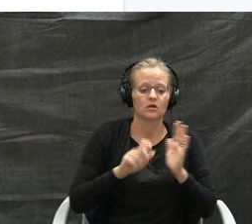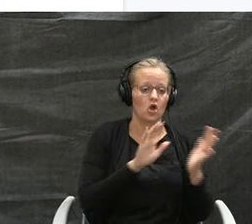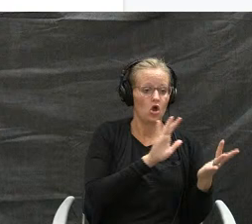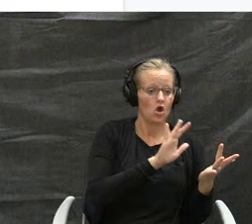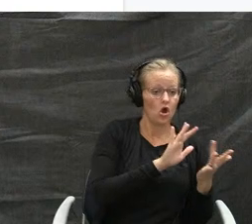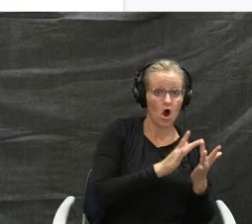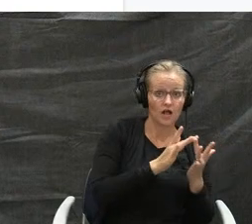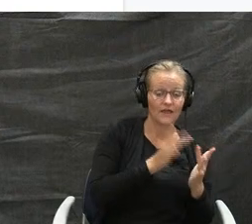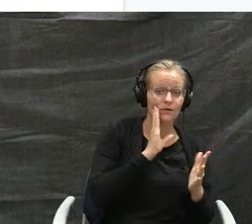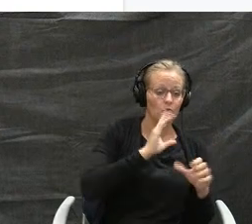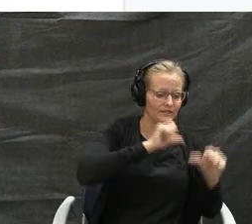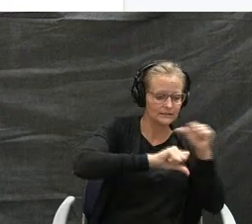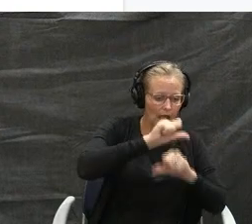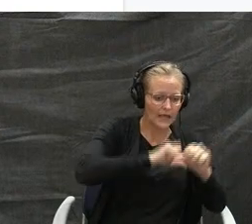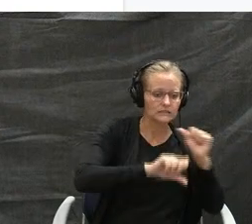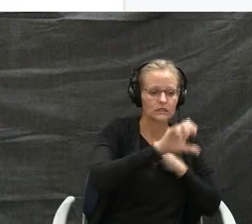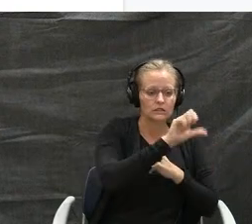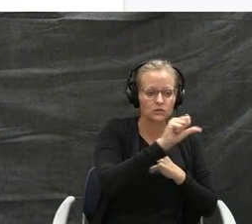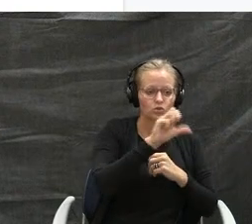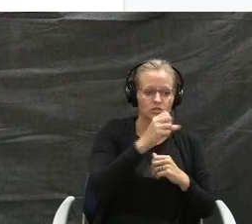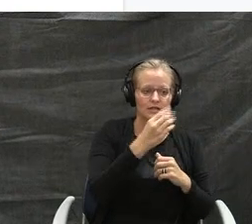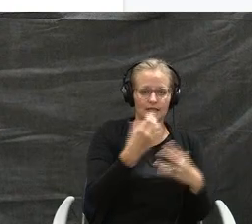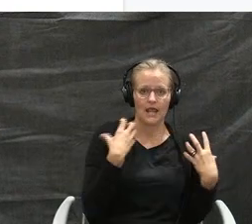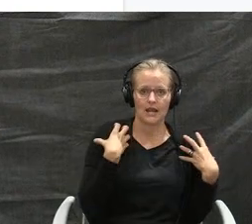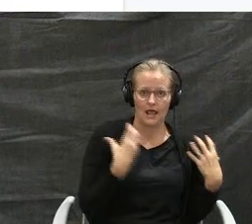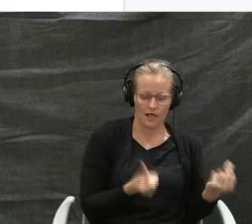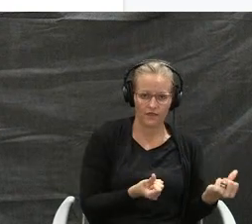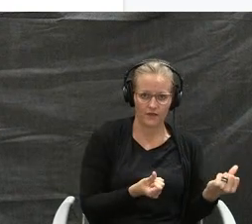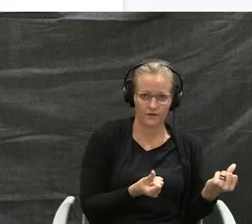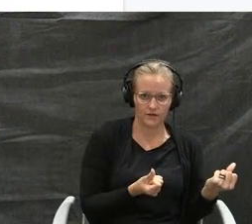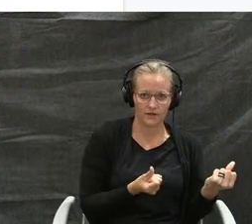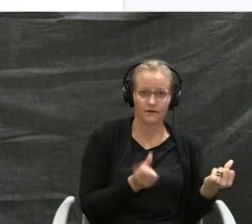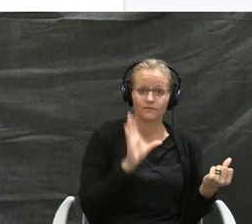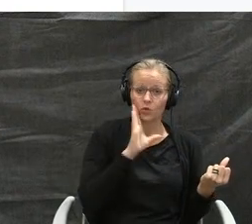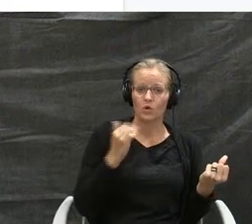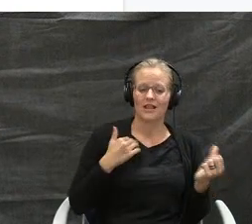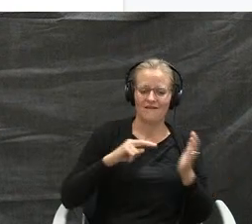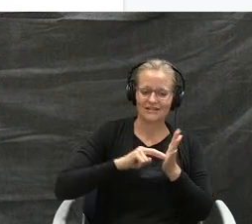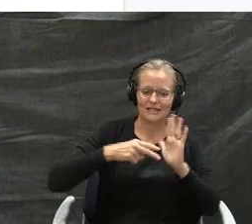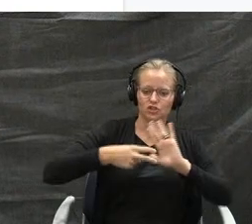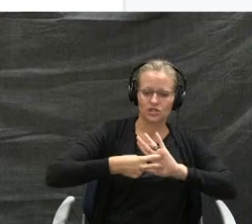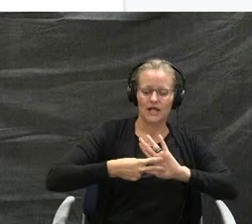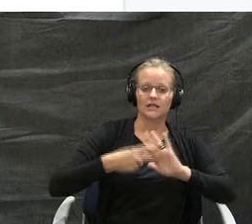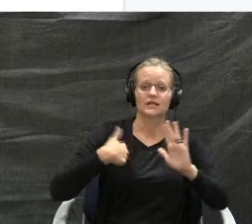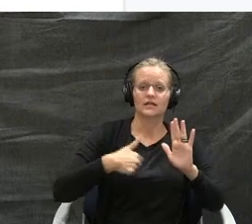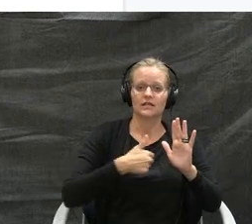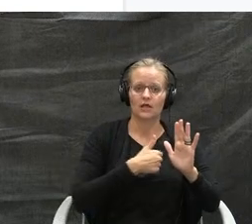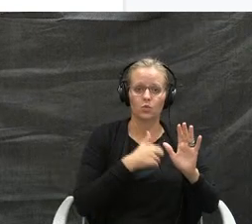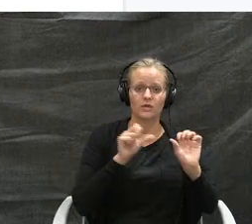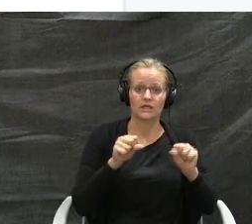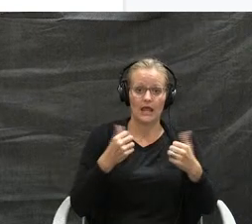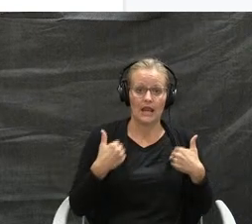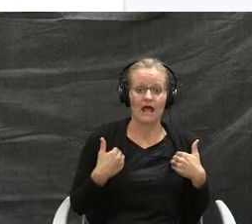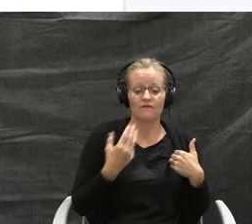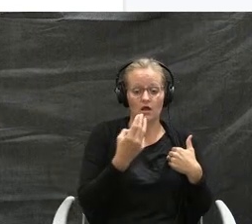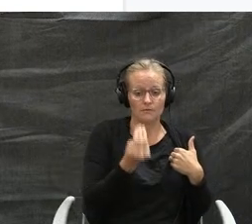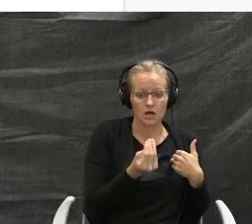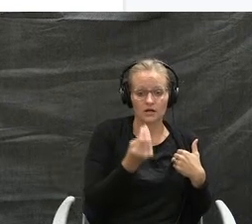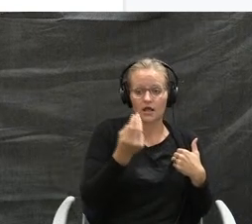social studies, and health. Um, there is intentionality that will be able to occur Monday through Friday through all the